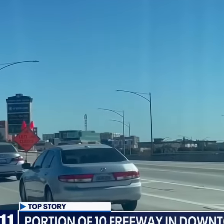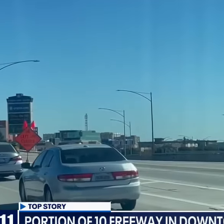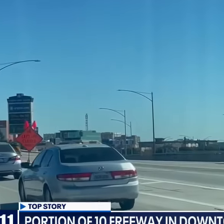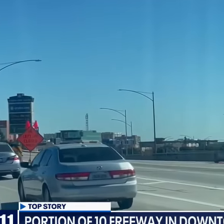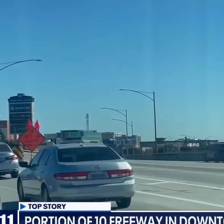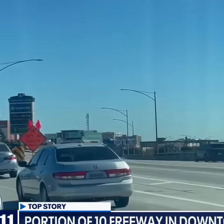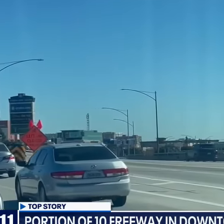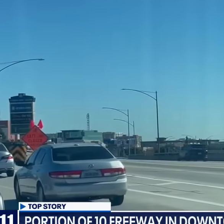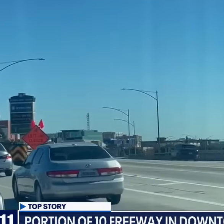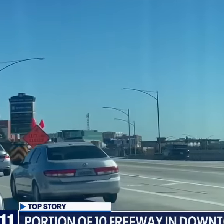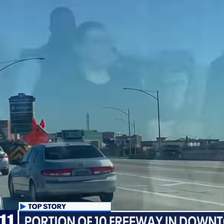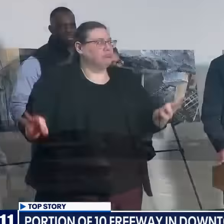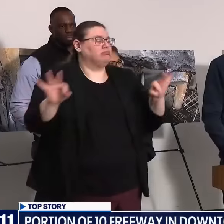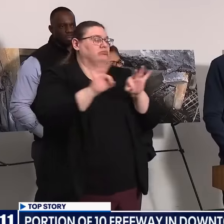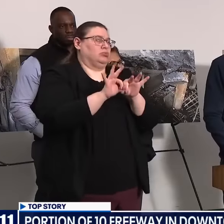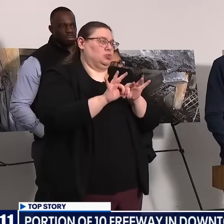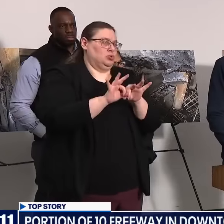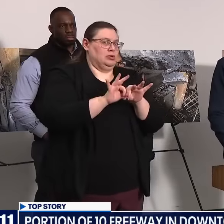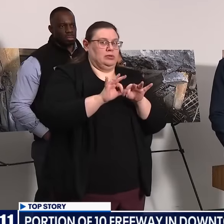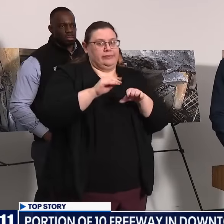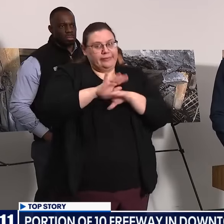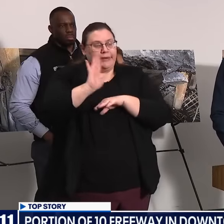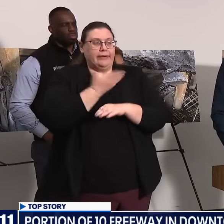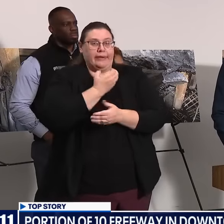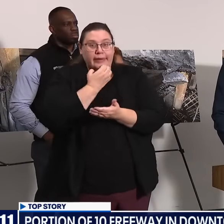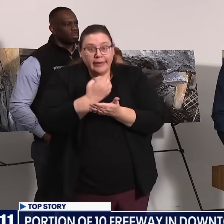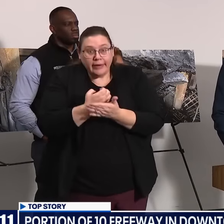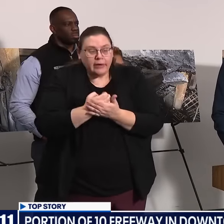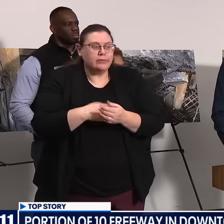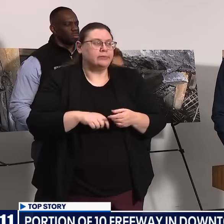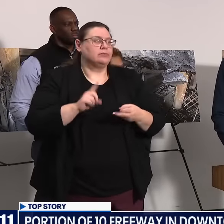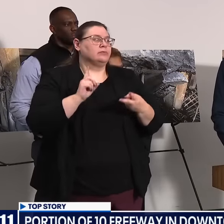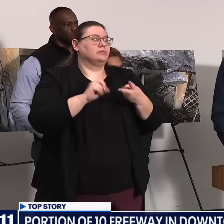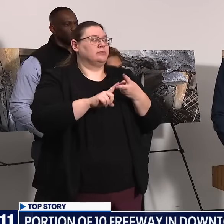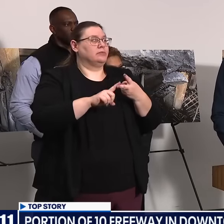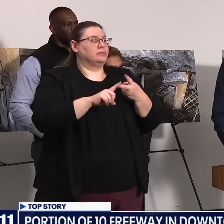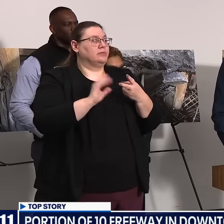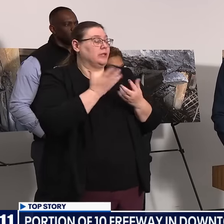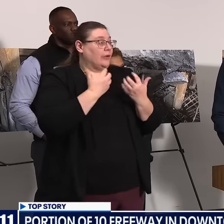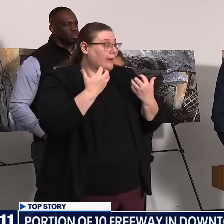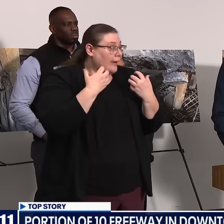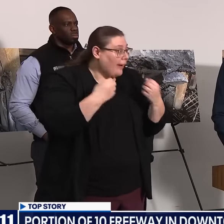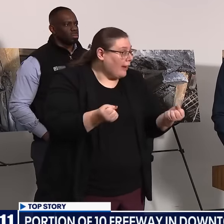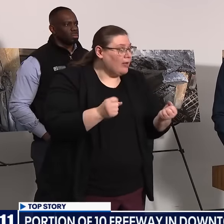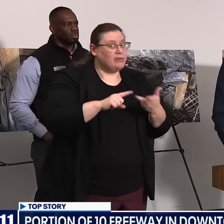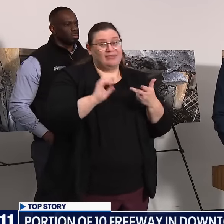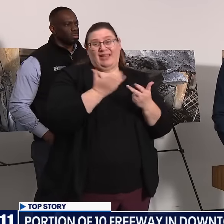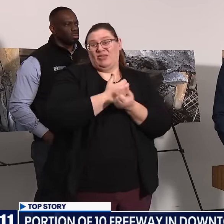critical energy for those coming from the East 300 plus 1000 vehicles. Go through this